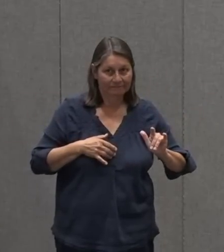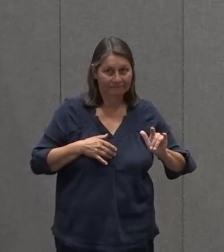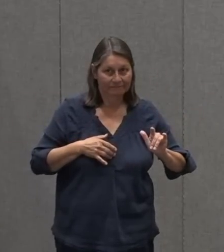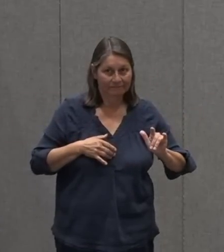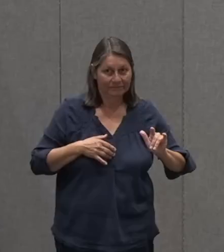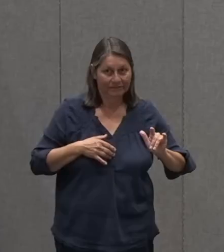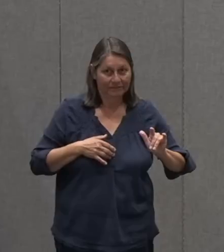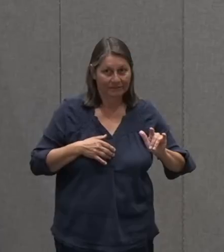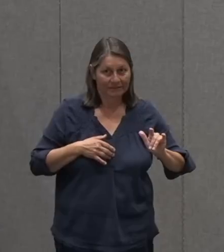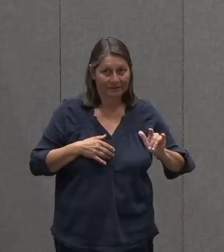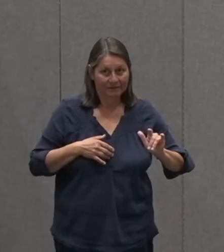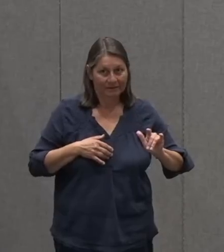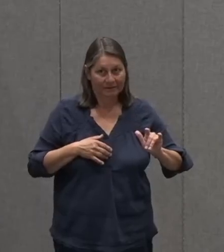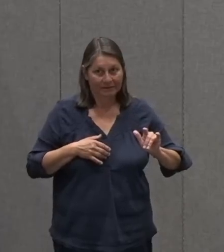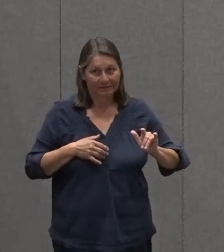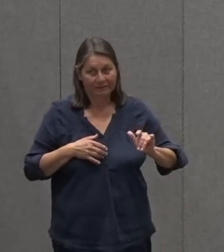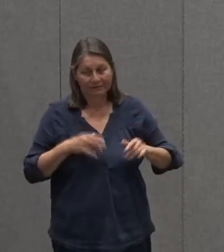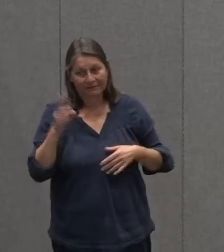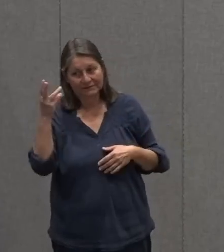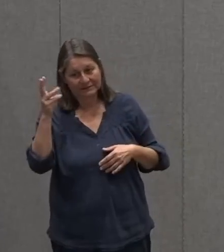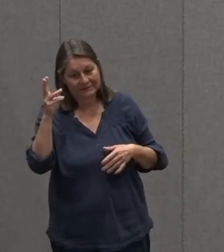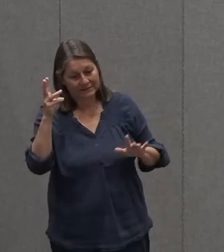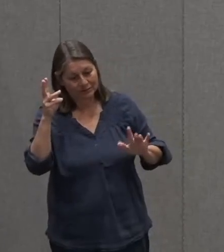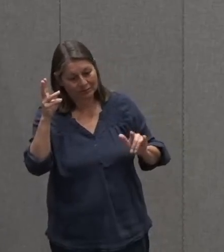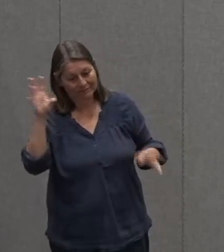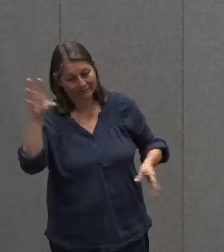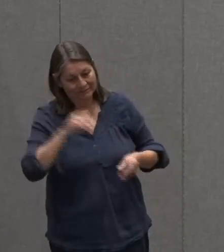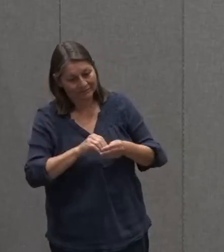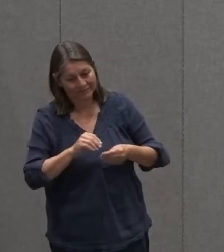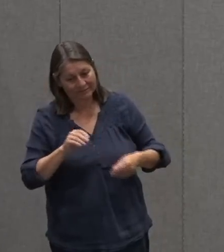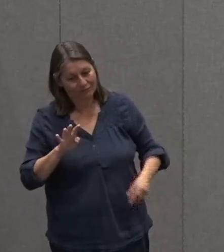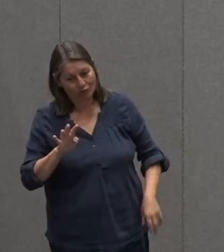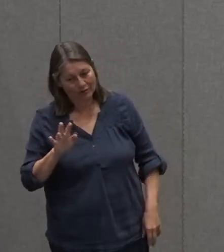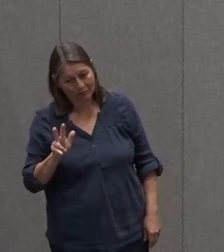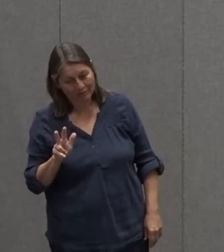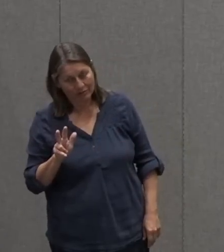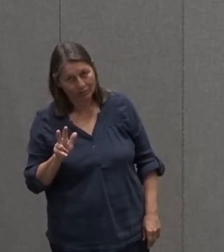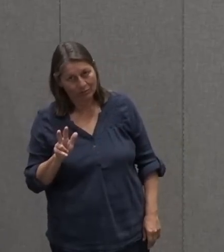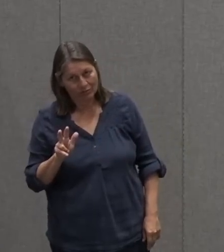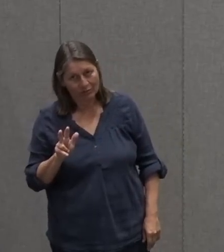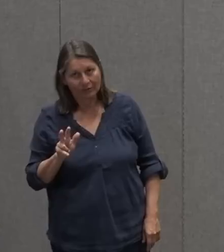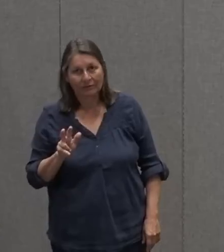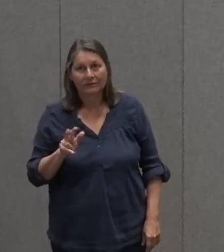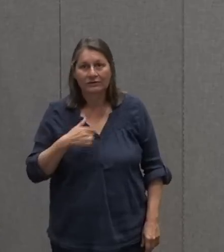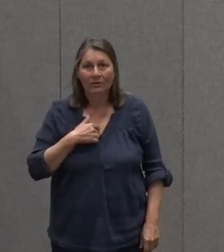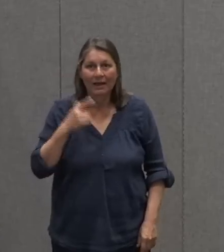So, fact family 9, 16, 25, 43 doesn't belong. She really likes those factors.